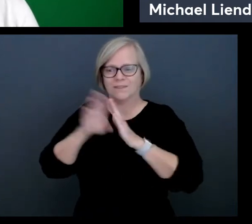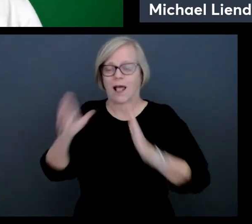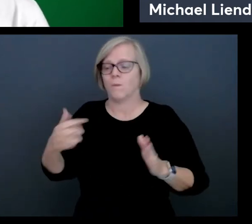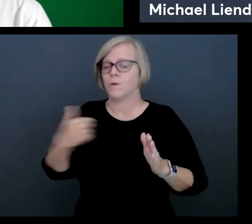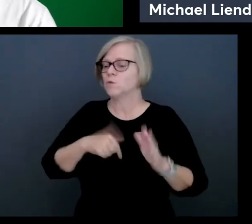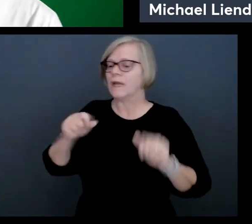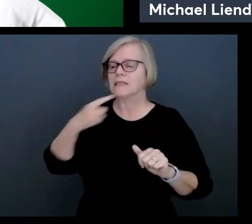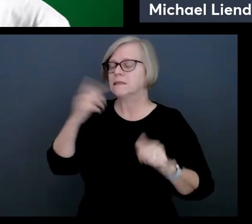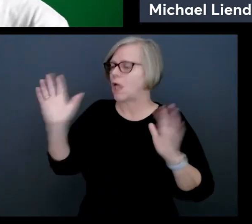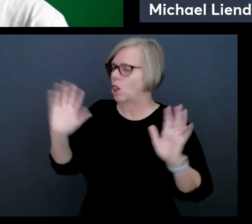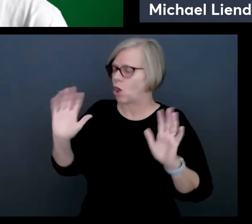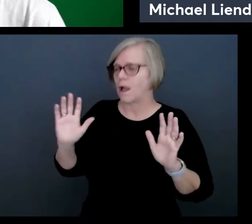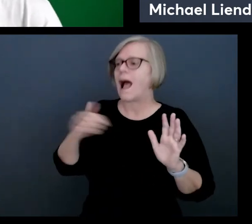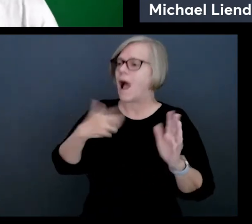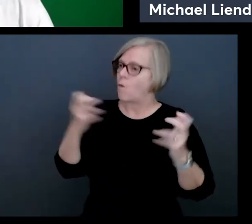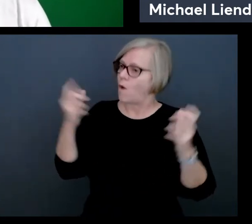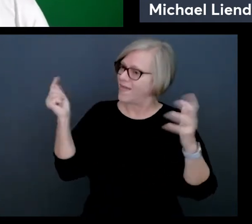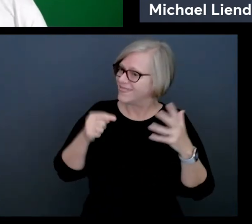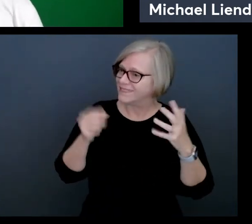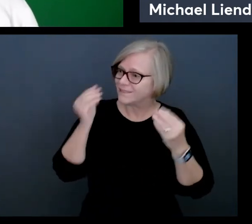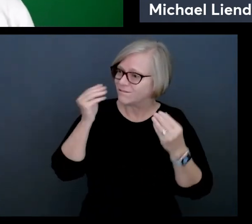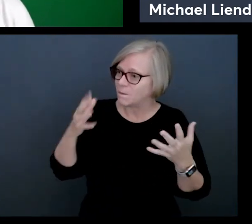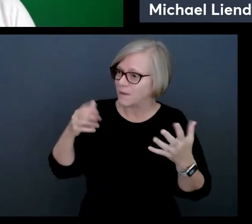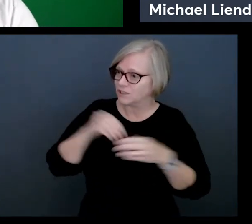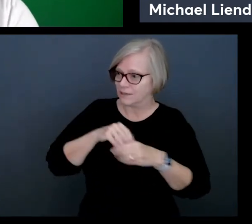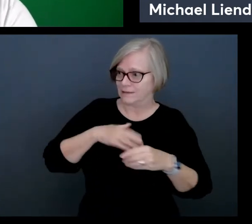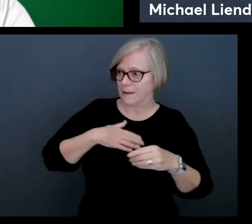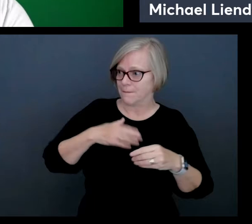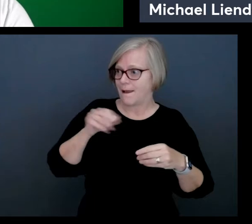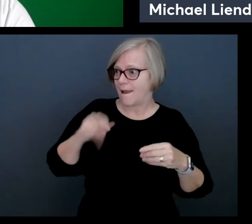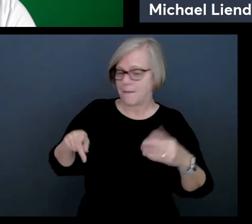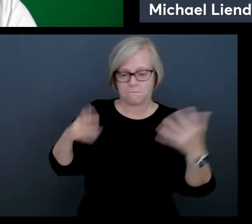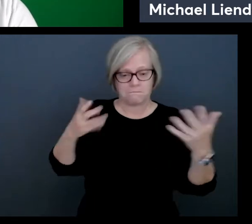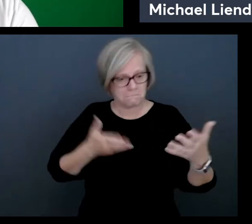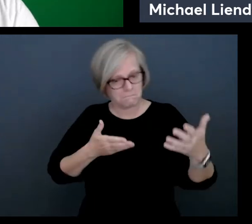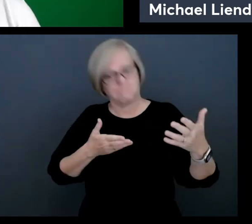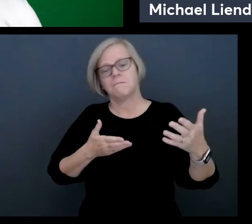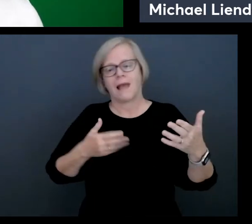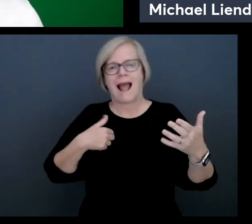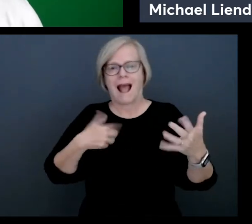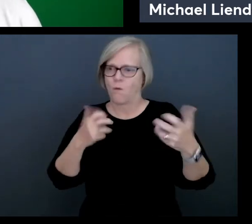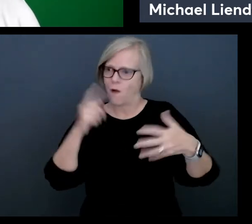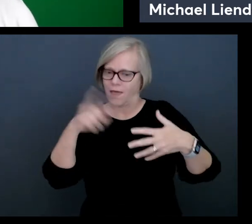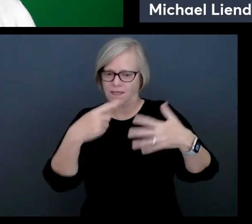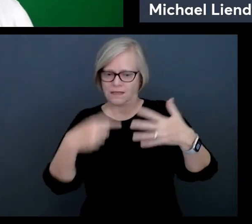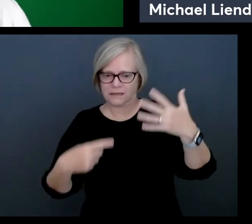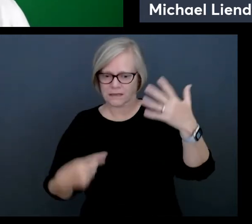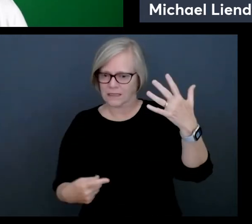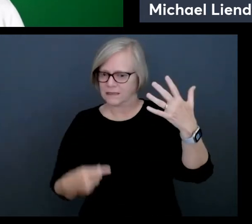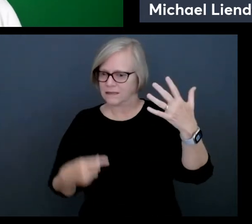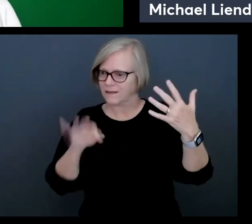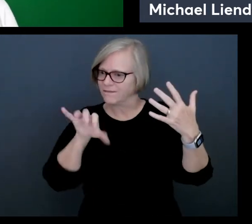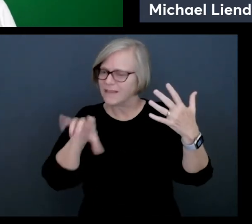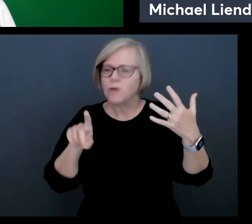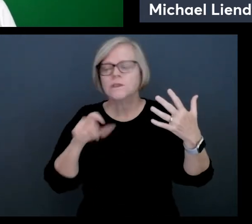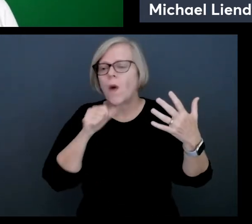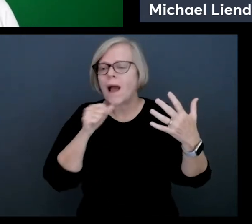Is it gives us the power to say, look, this is the information that I need in my app and I want specifically these fields